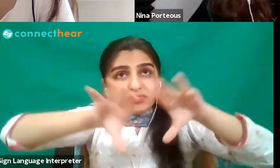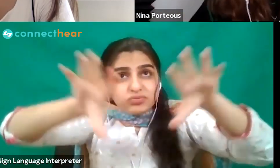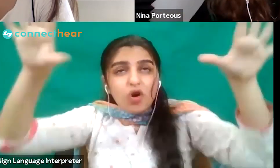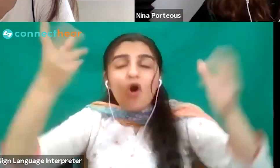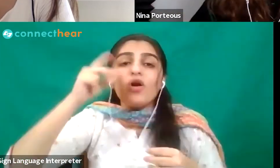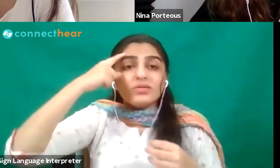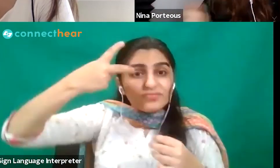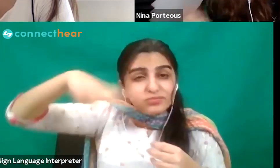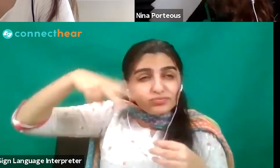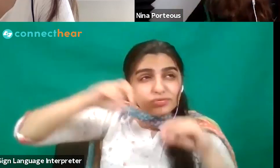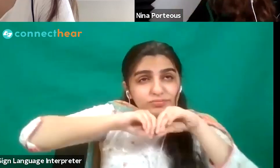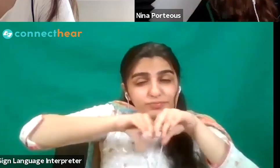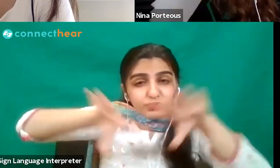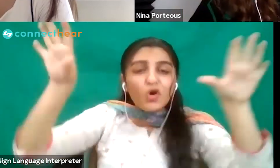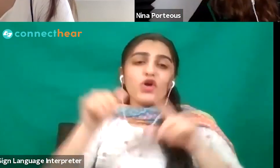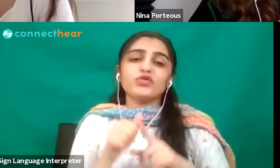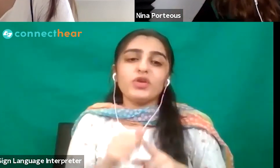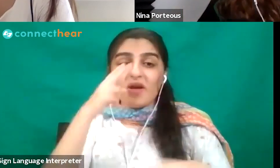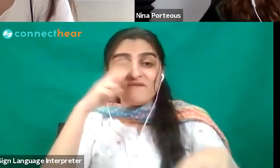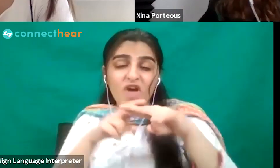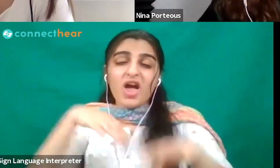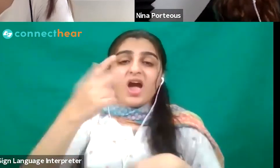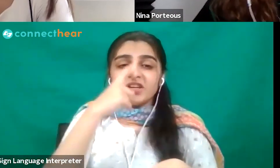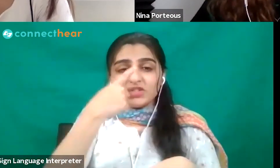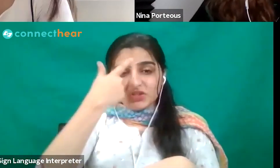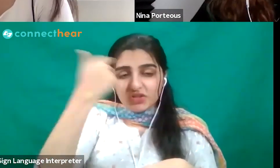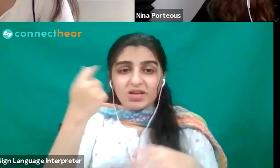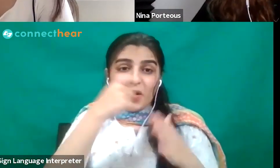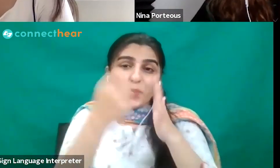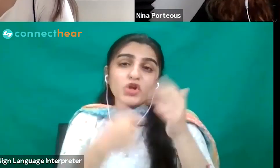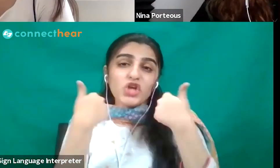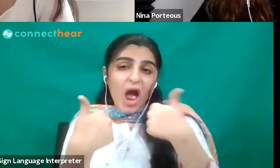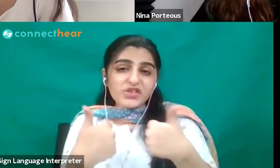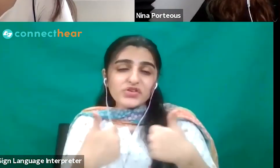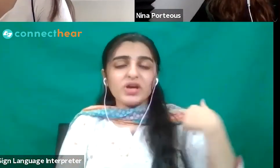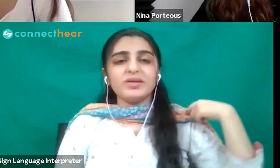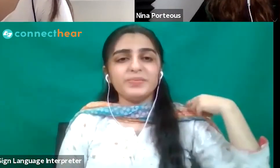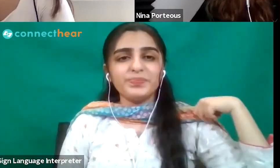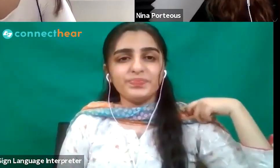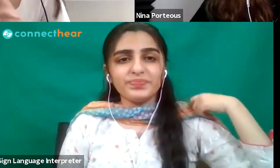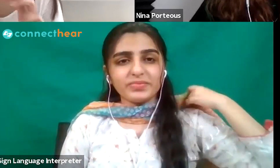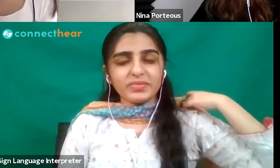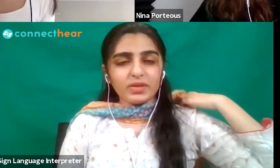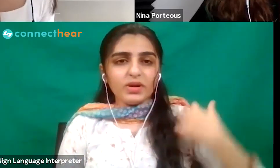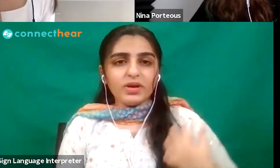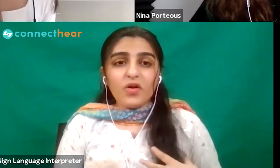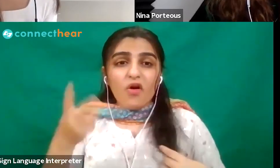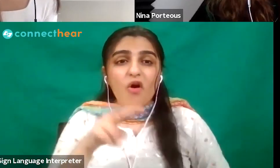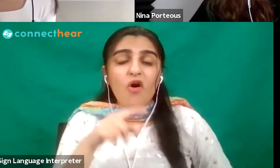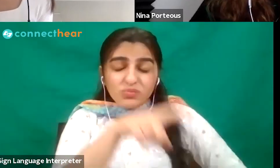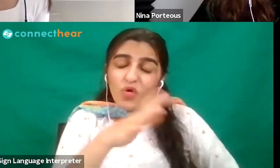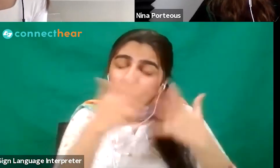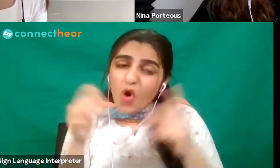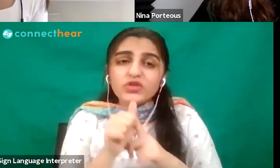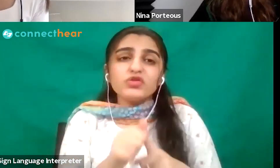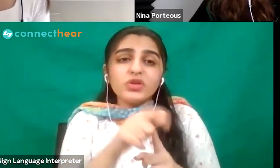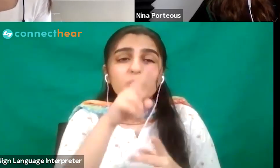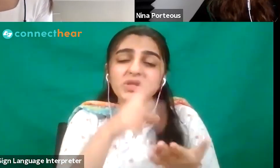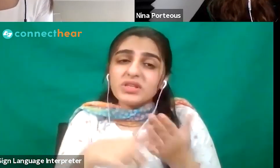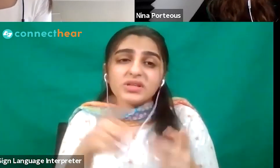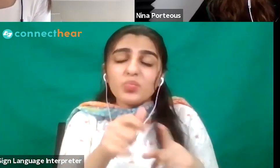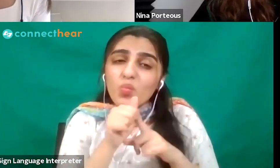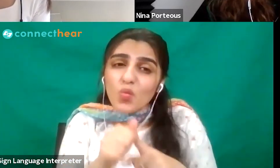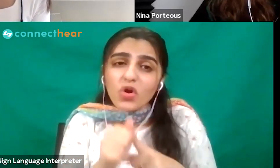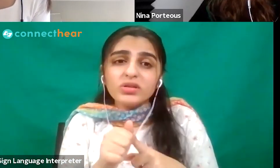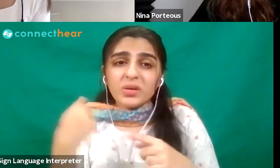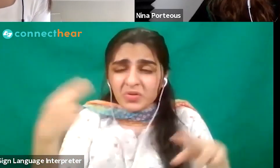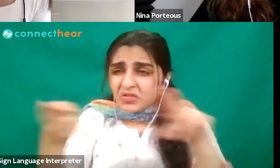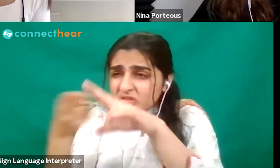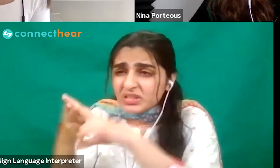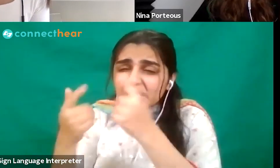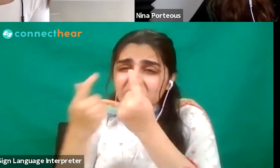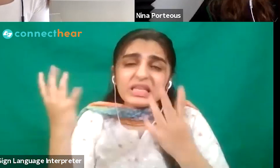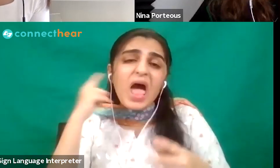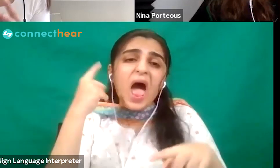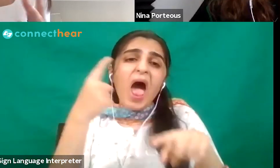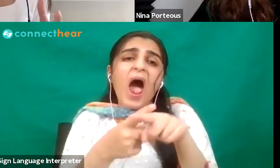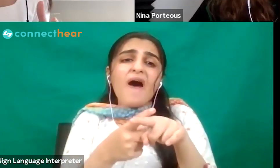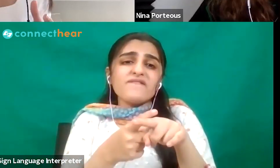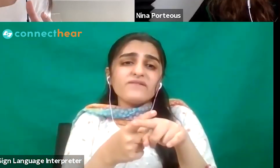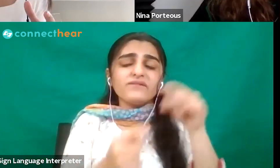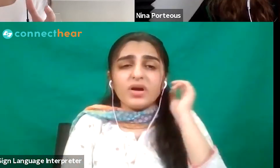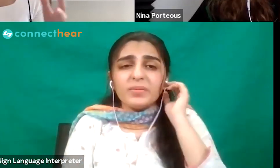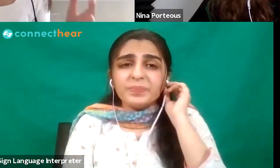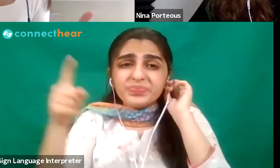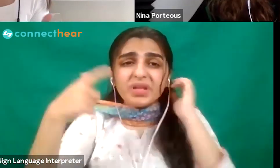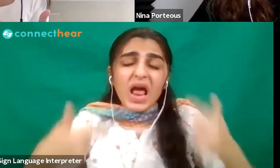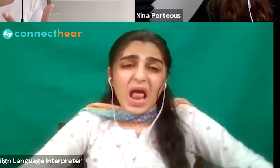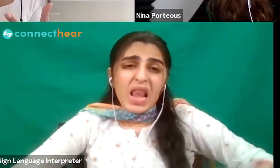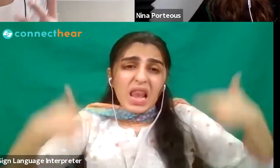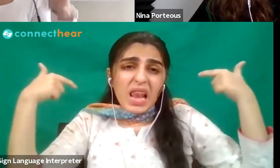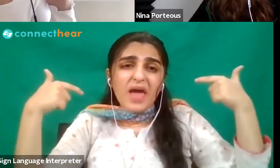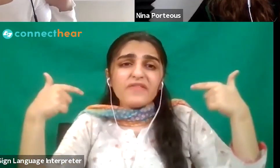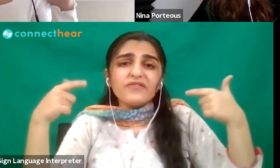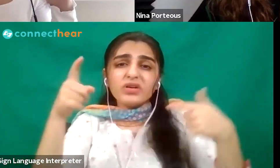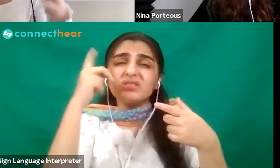Um, yeah, it's kind of it's a yes no battle for the past few years because they work and I can hear mostly but my is keep on having because allergic reactions to the modes.